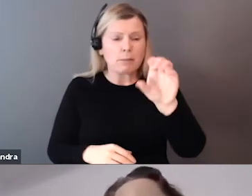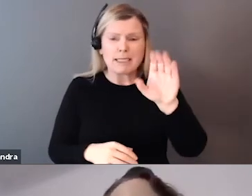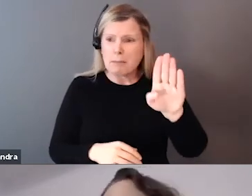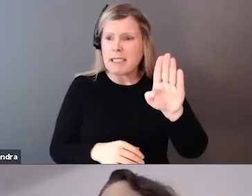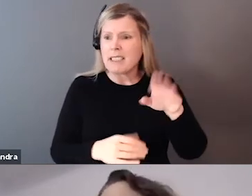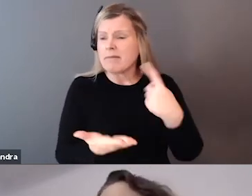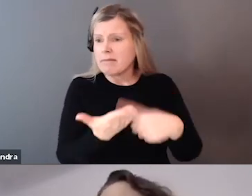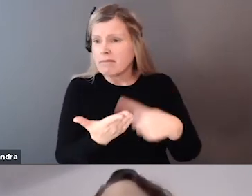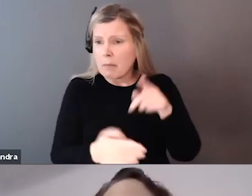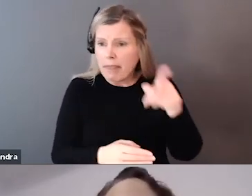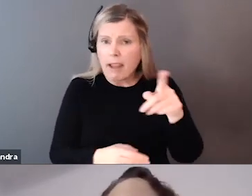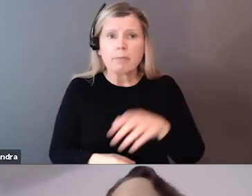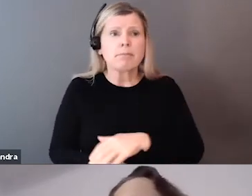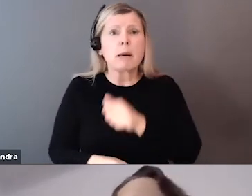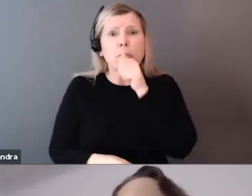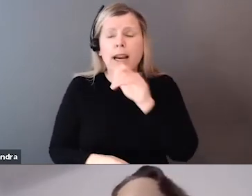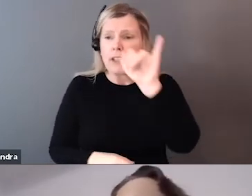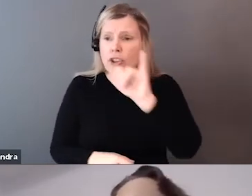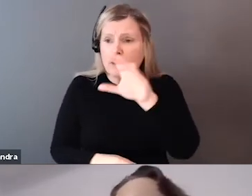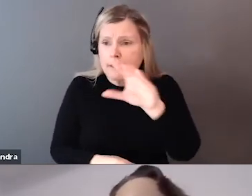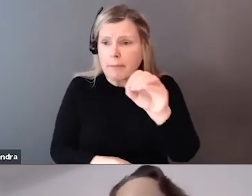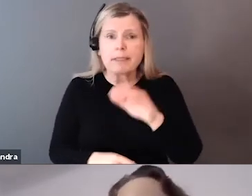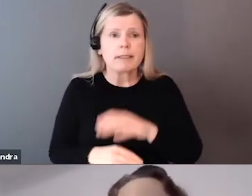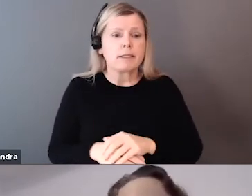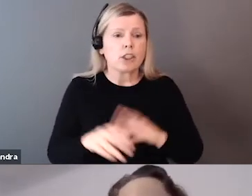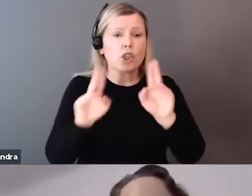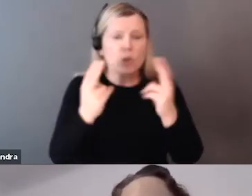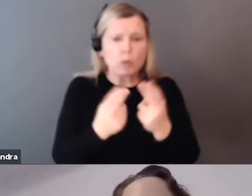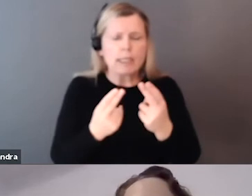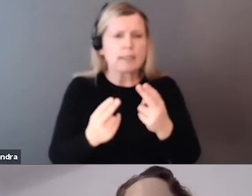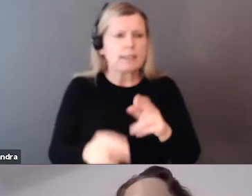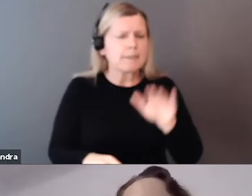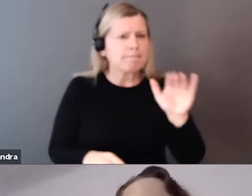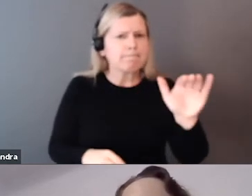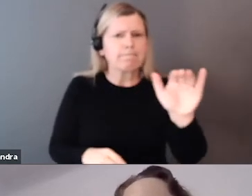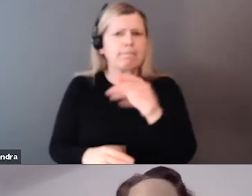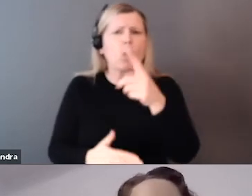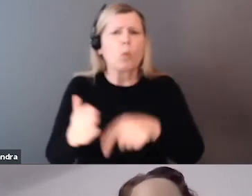insurance firms and also with unions who are part of return-to-work committees. And with